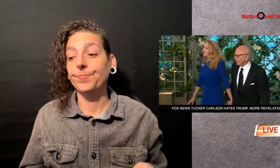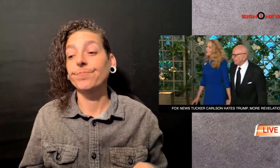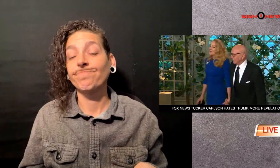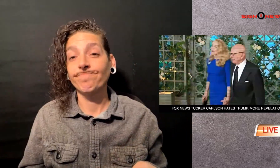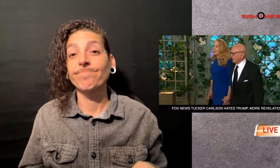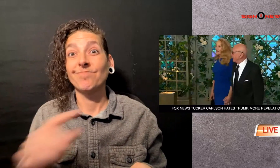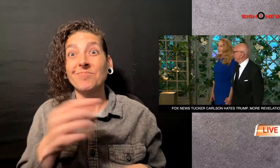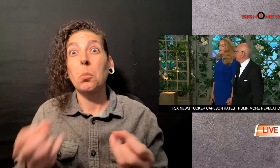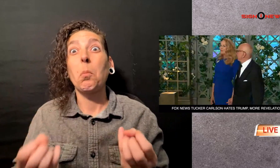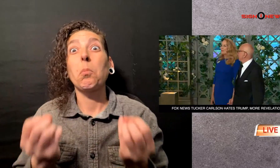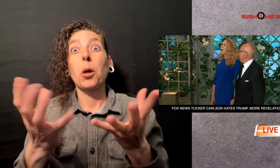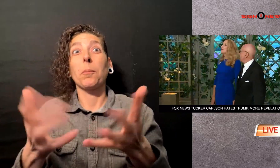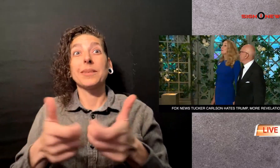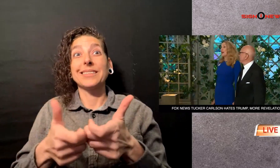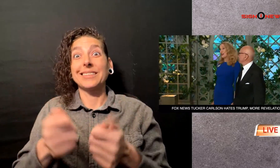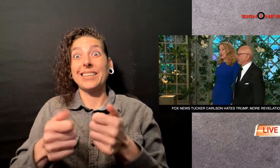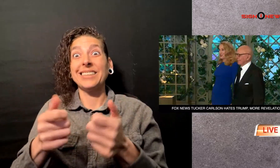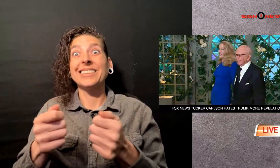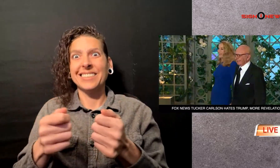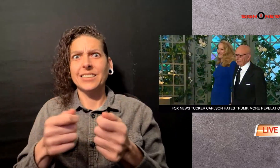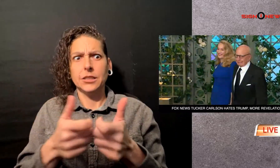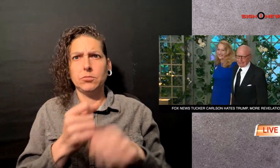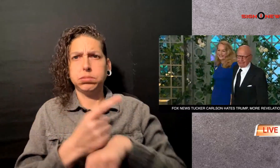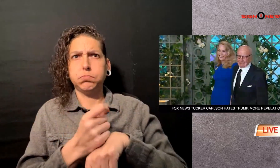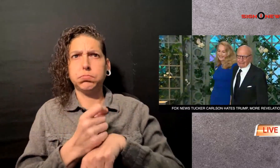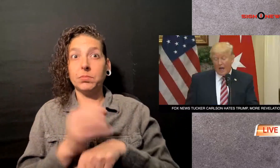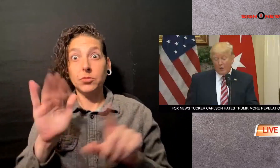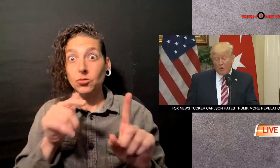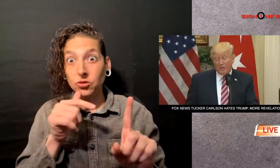multiple text messages written by Carlson were revealed